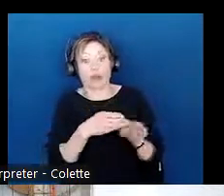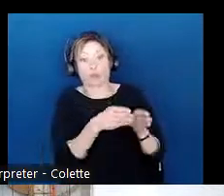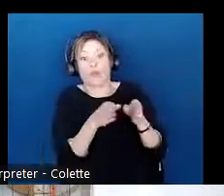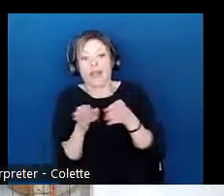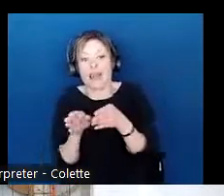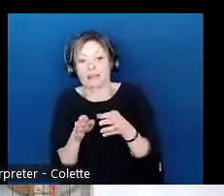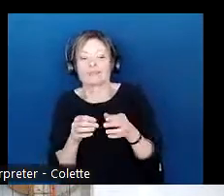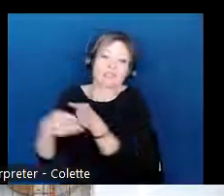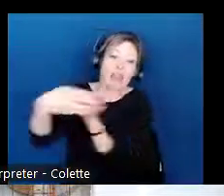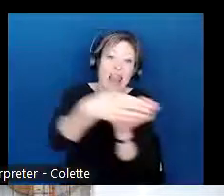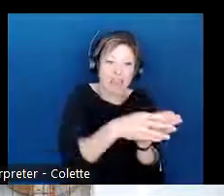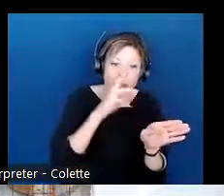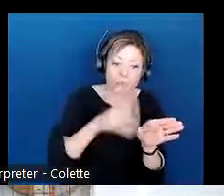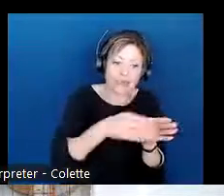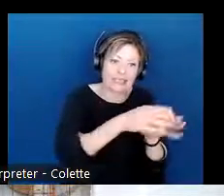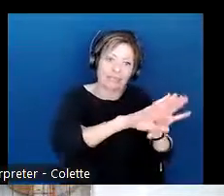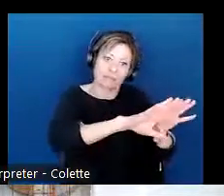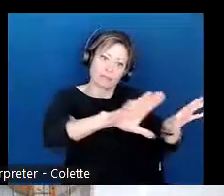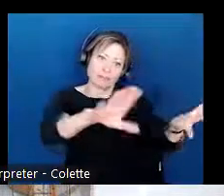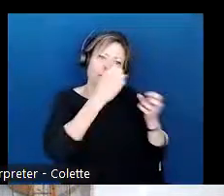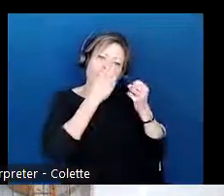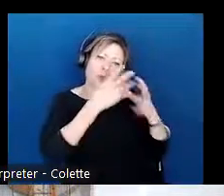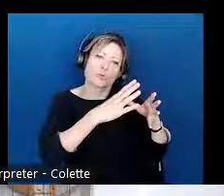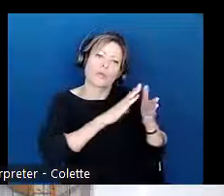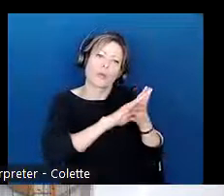um you've got a gorgeous view out across the heath and that also looks South towards